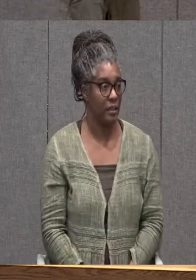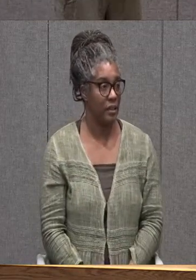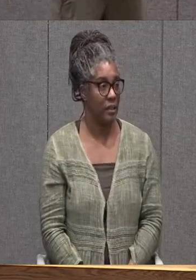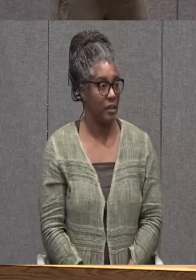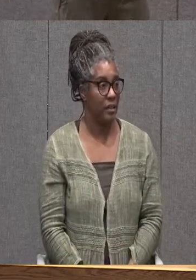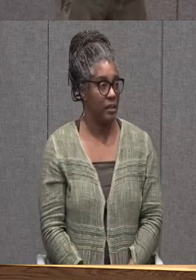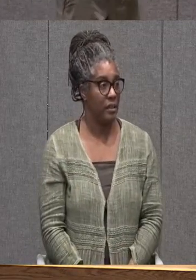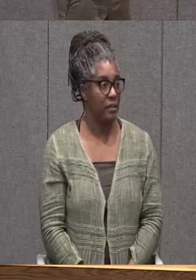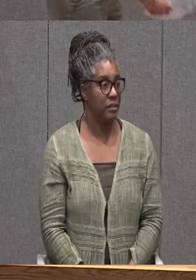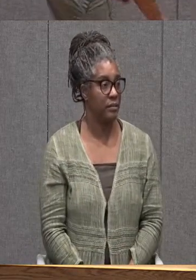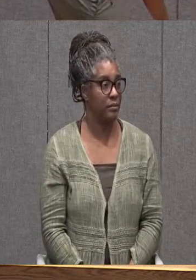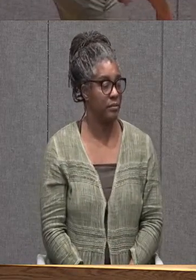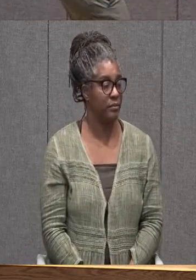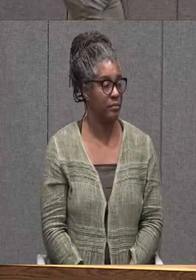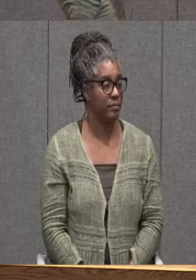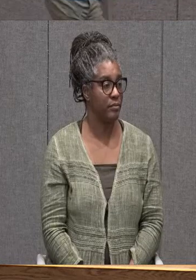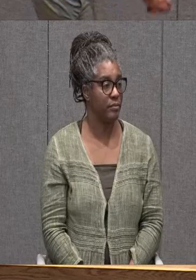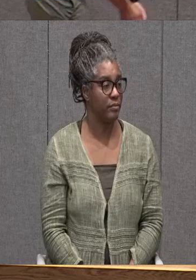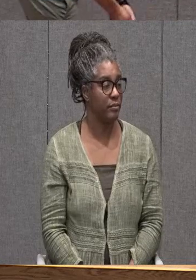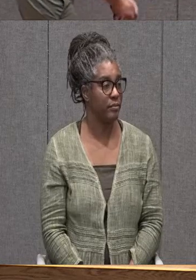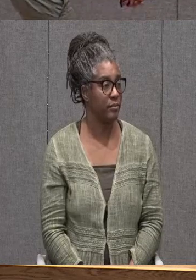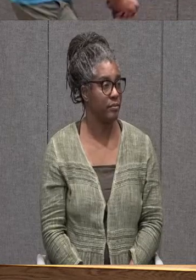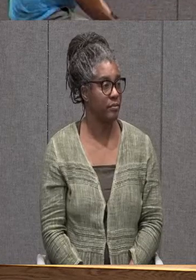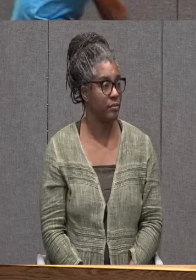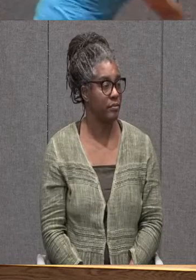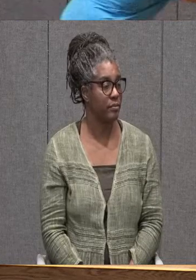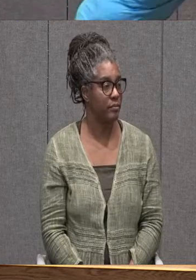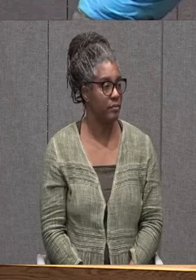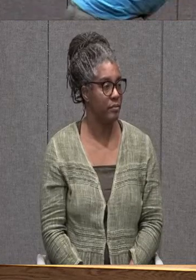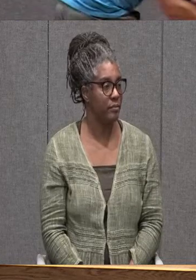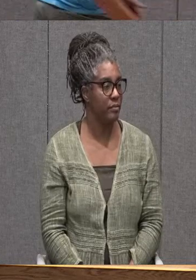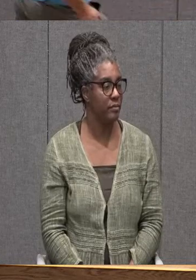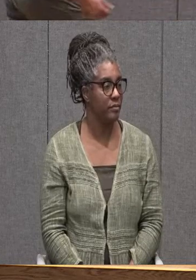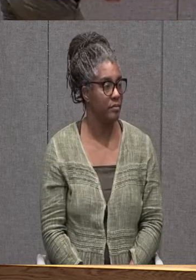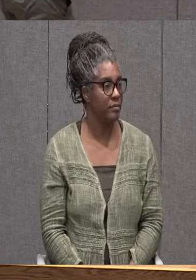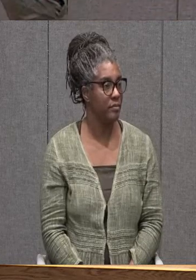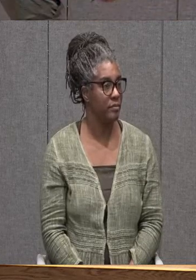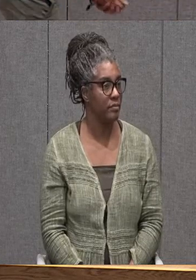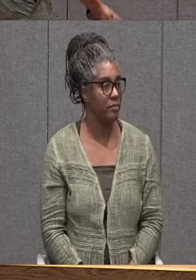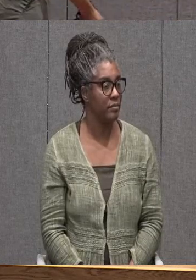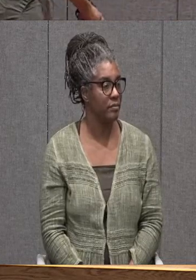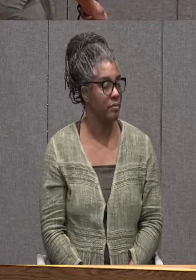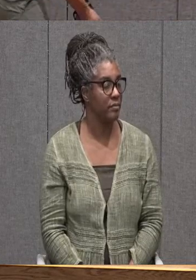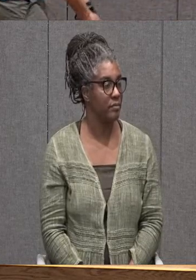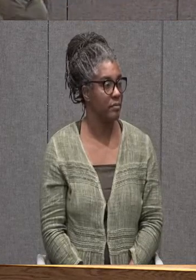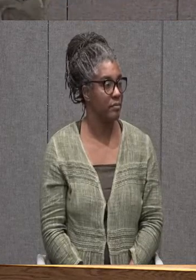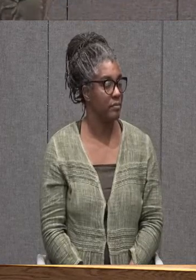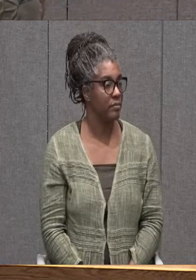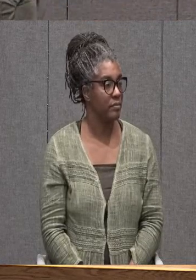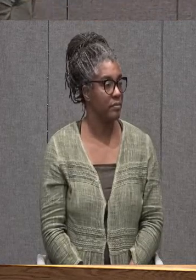Would you like me to toss you the ball? (in foreign language)